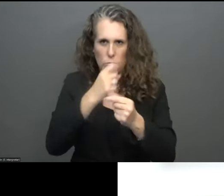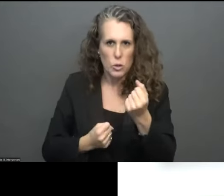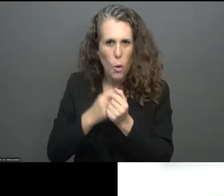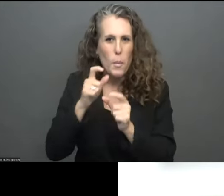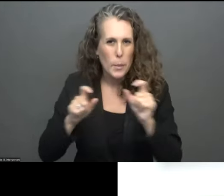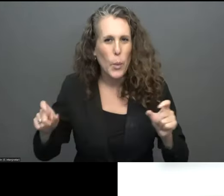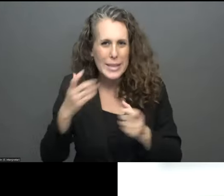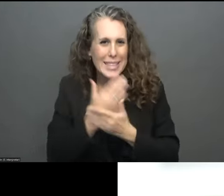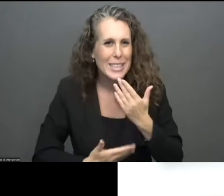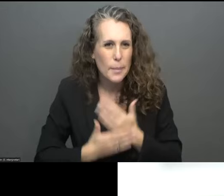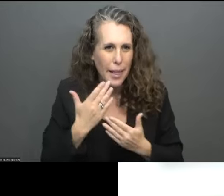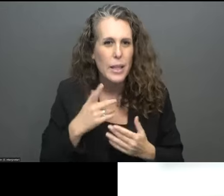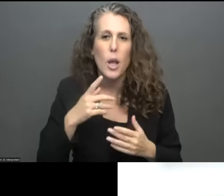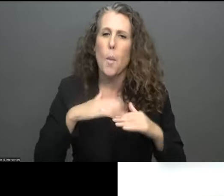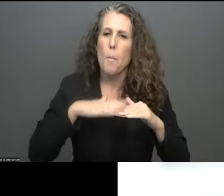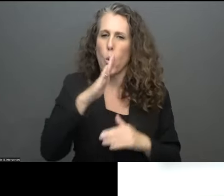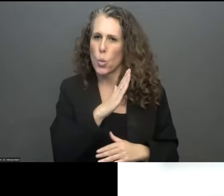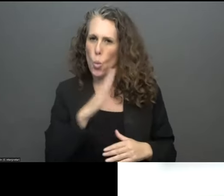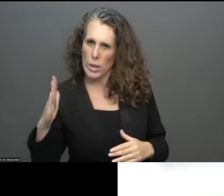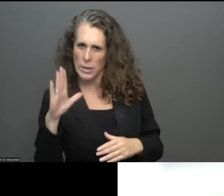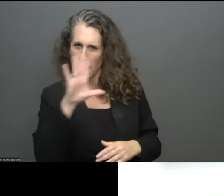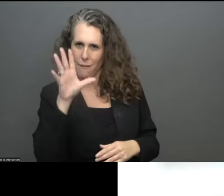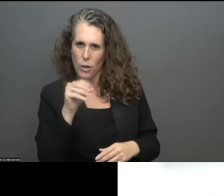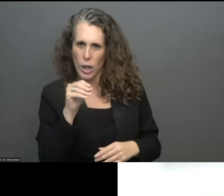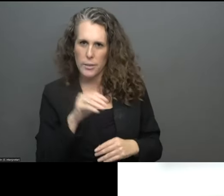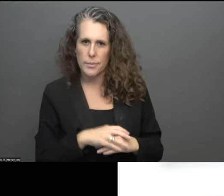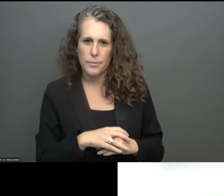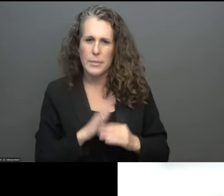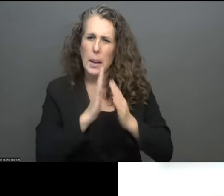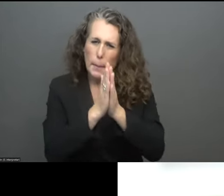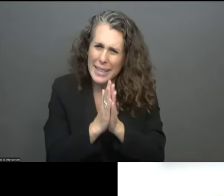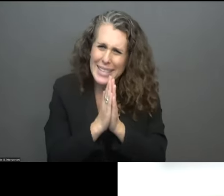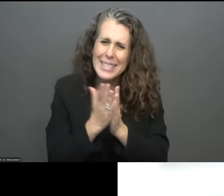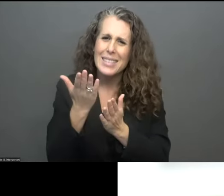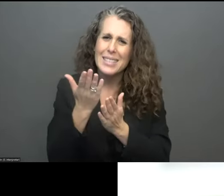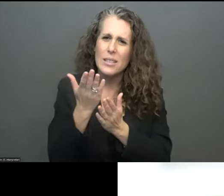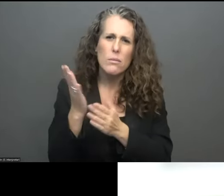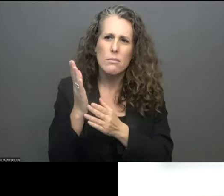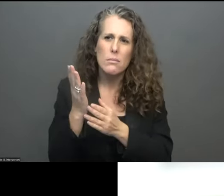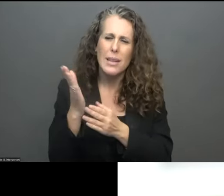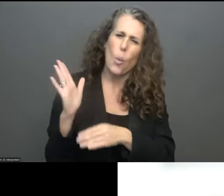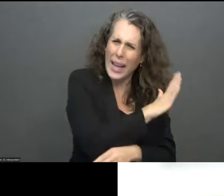time on Africa West, we have with the new plan is on the entrepreneurs surely back to